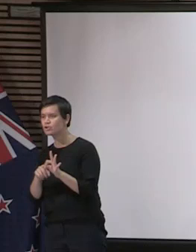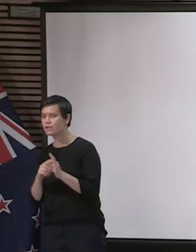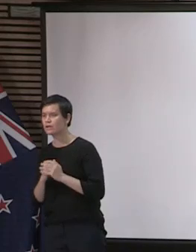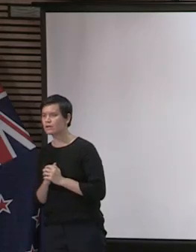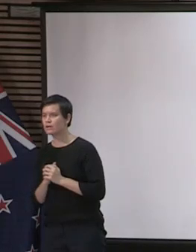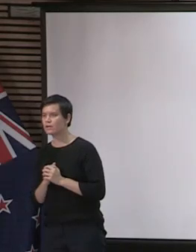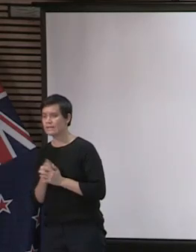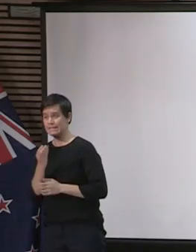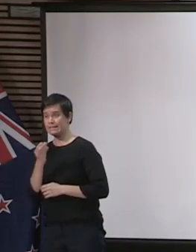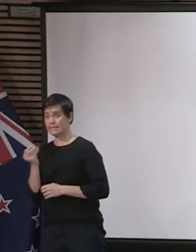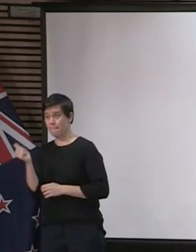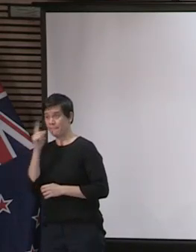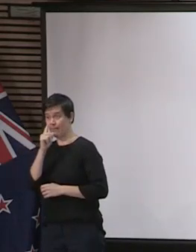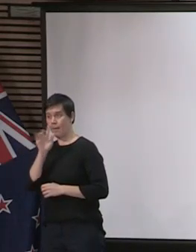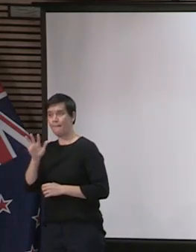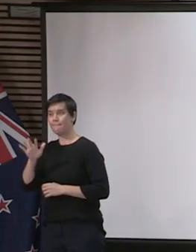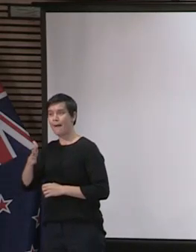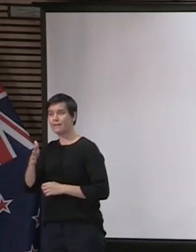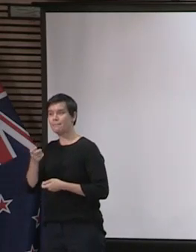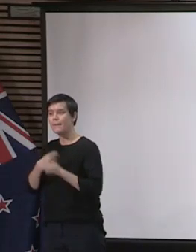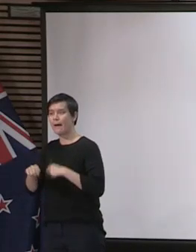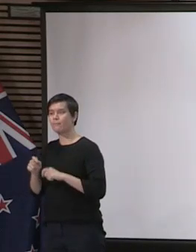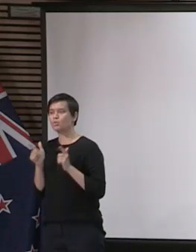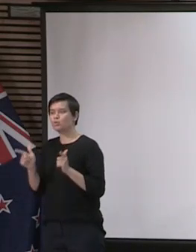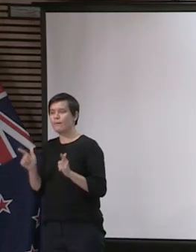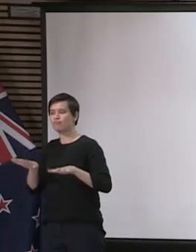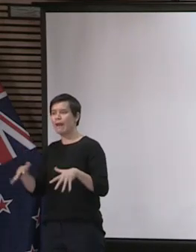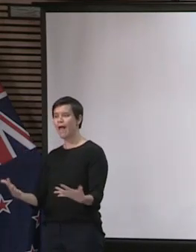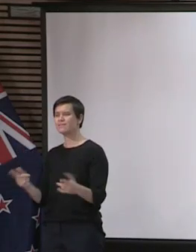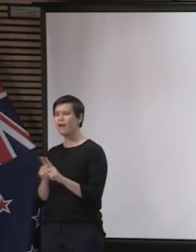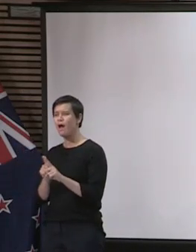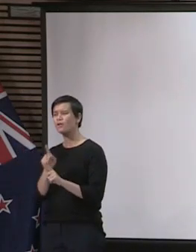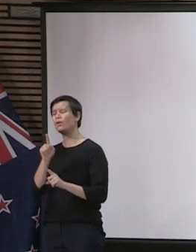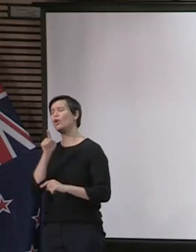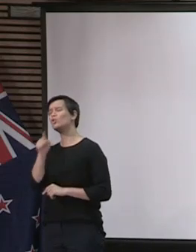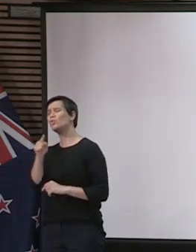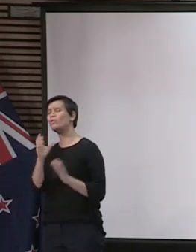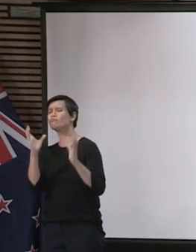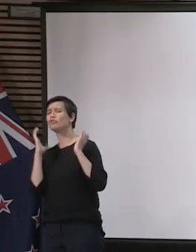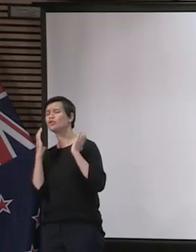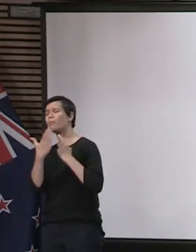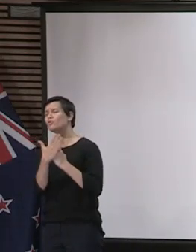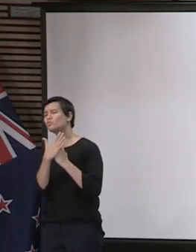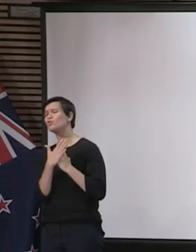data we have. People will get too relaxed now because you